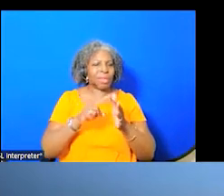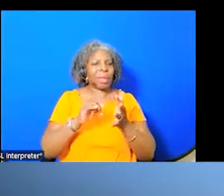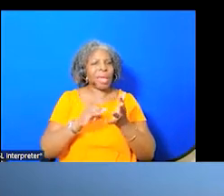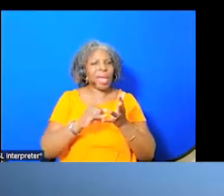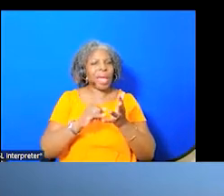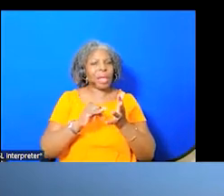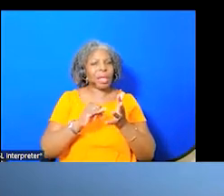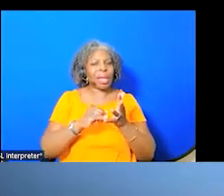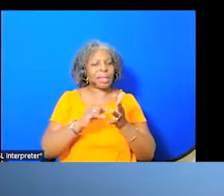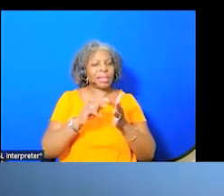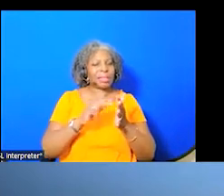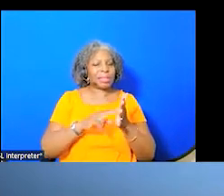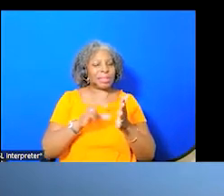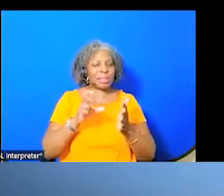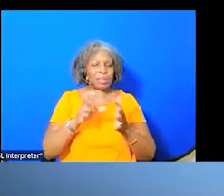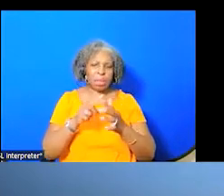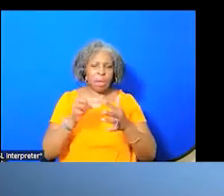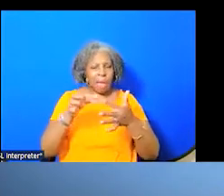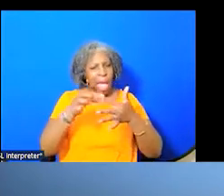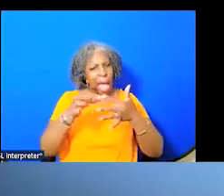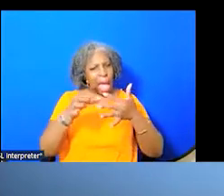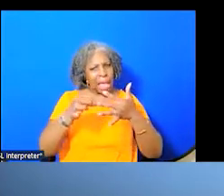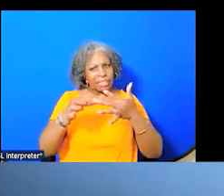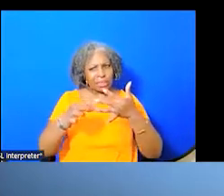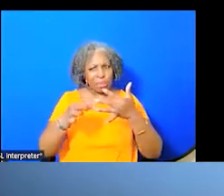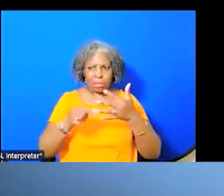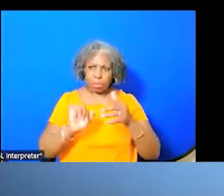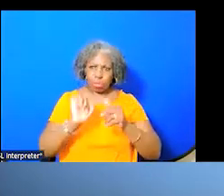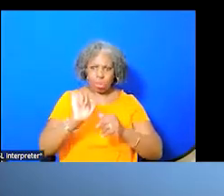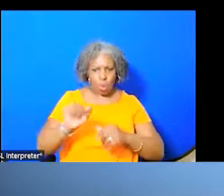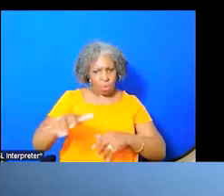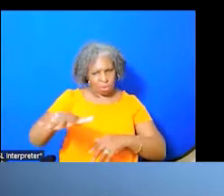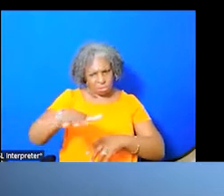So, what aspects of the history of that site did you - do you think you understood?